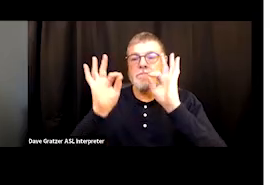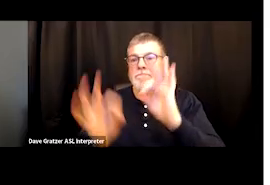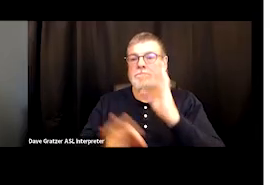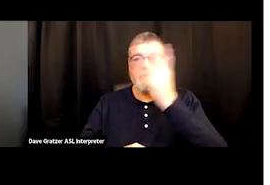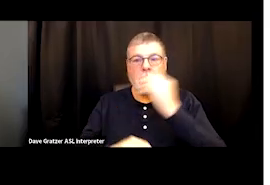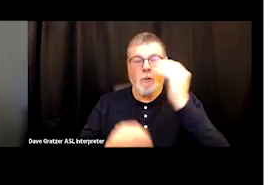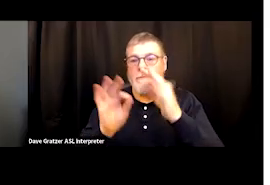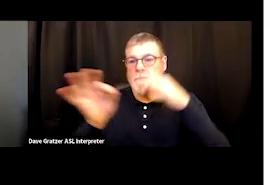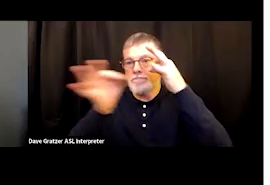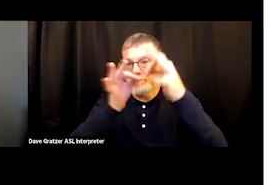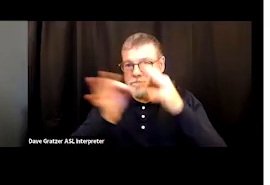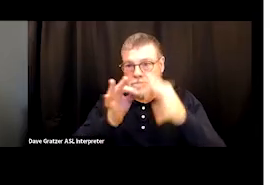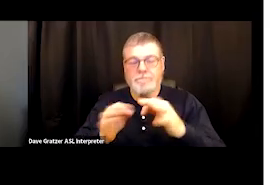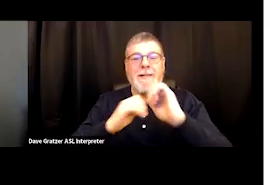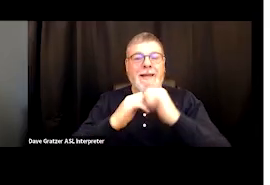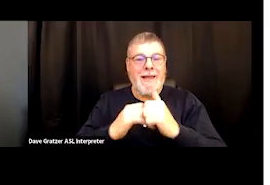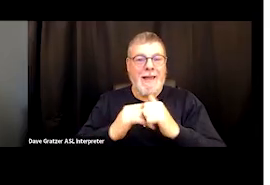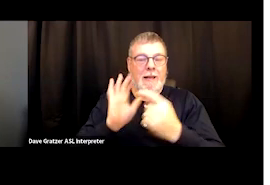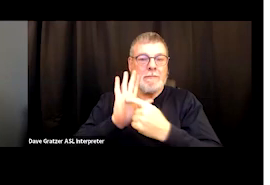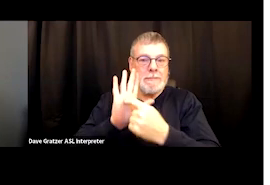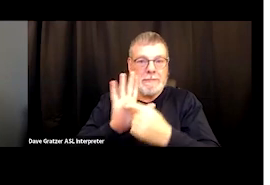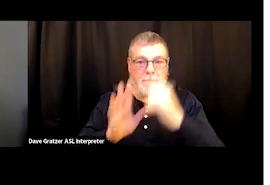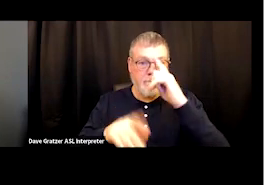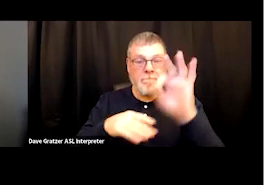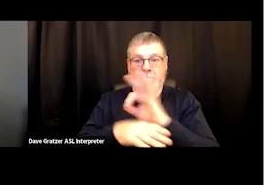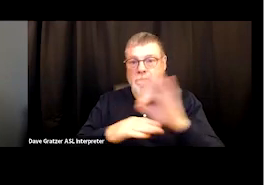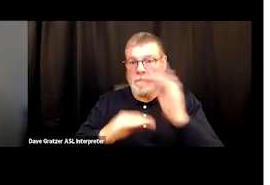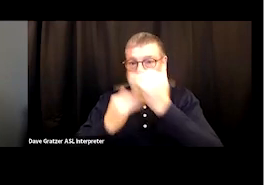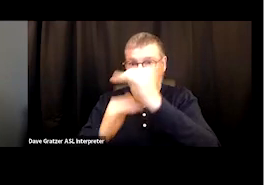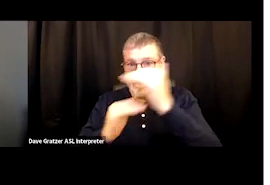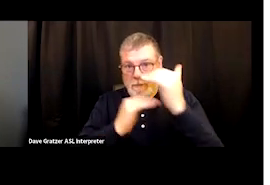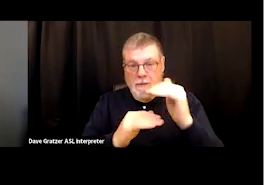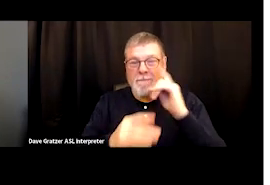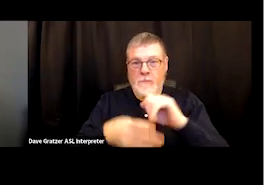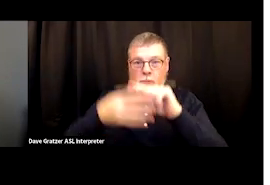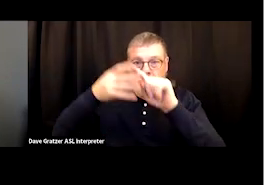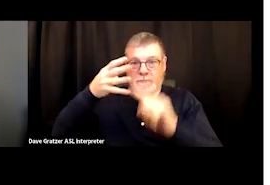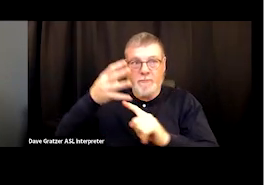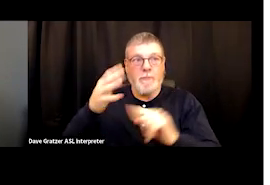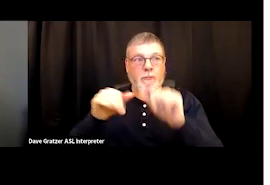how to provide examples of functional limitations in all four of these areas.